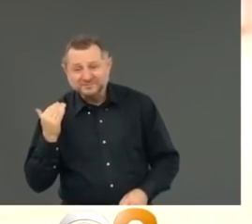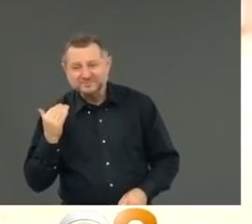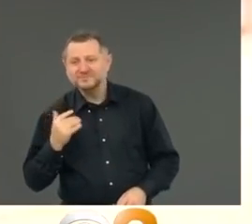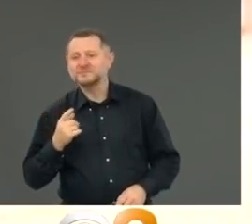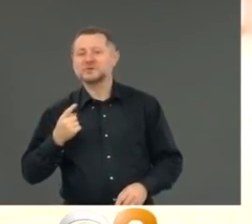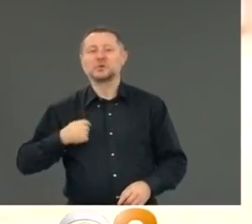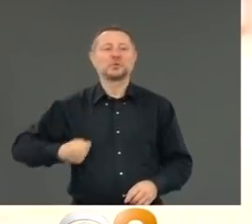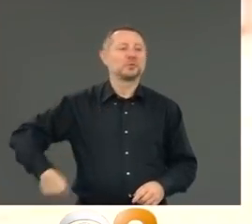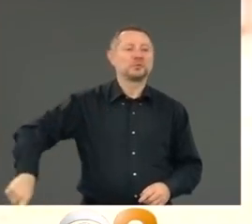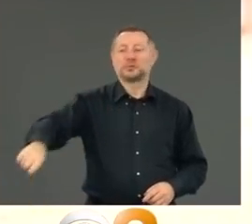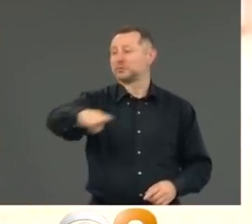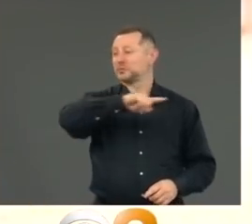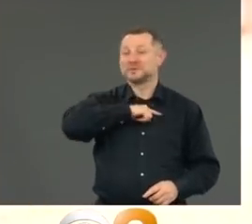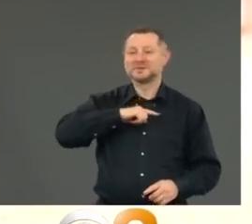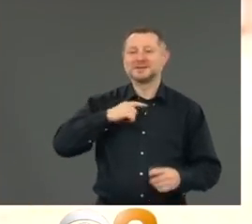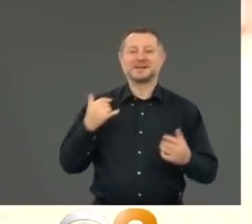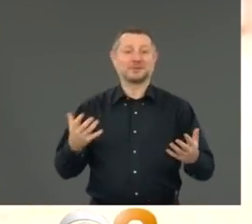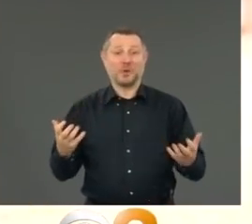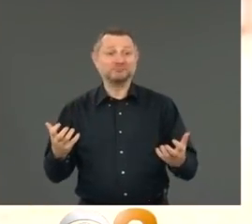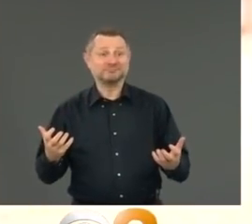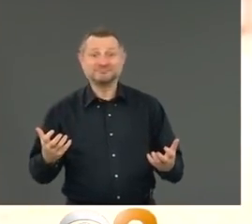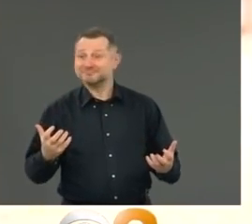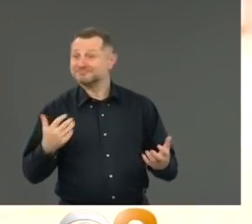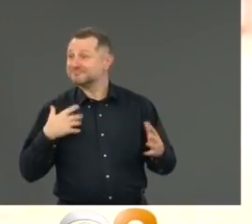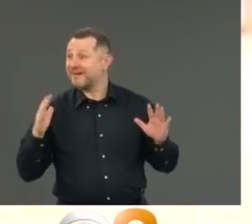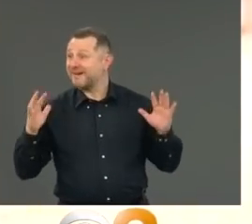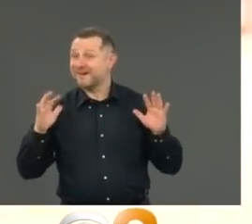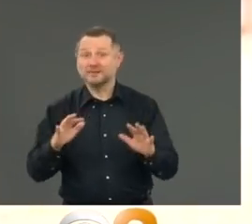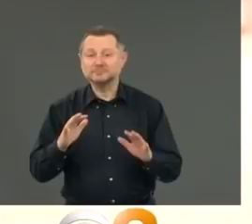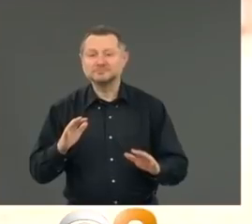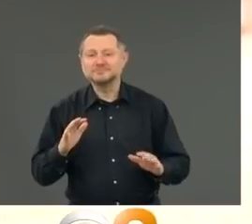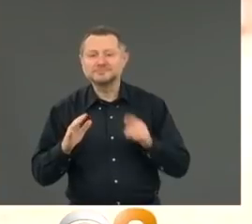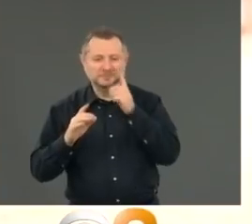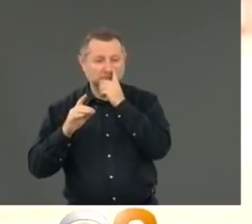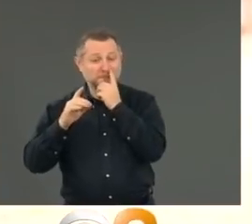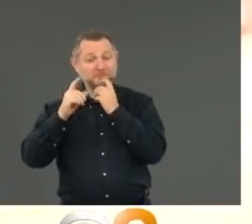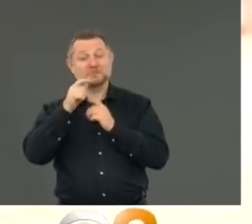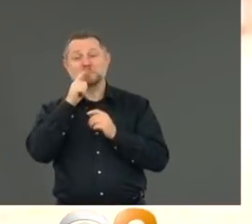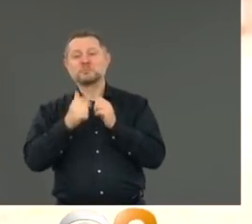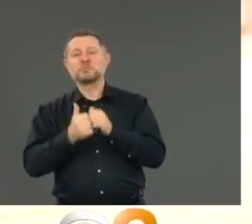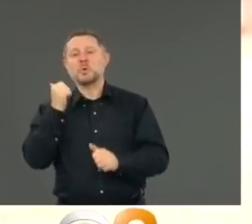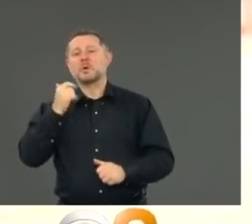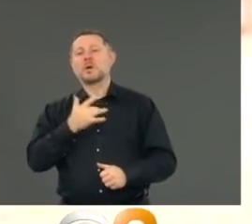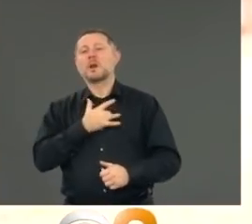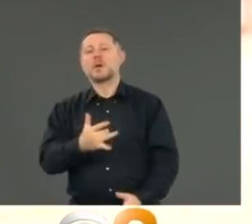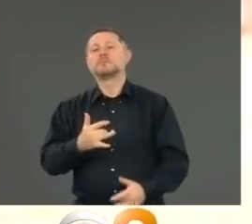QUESTION ]. YOU GET PRIORITIZED BECAUSE